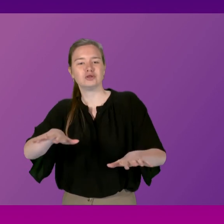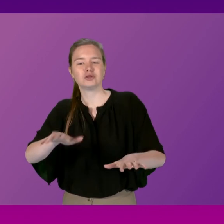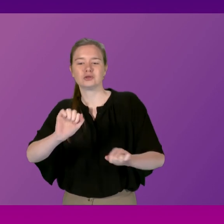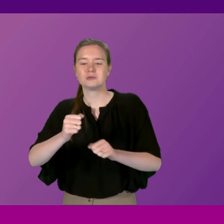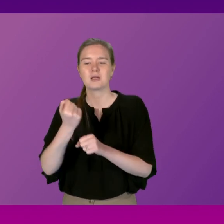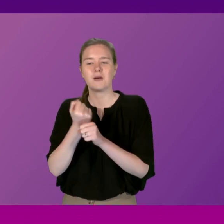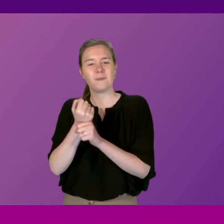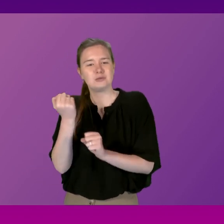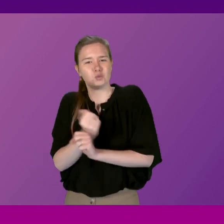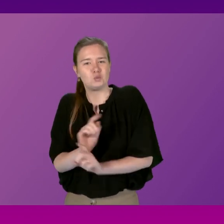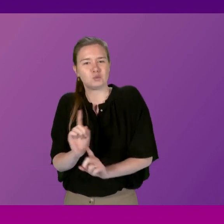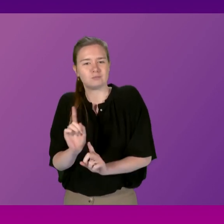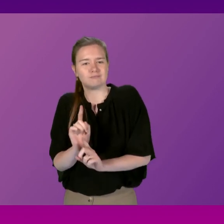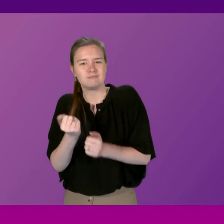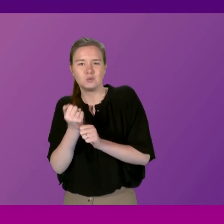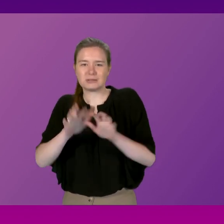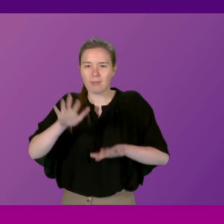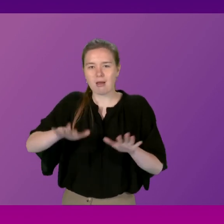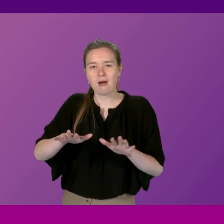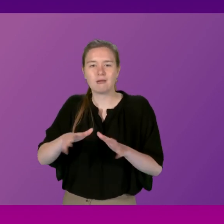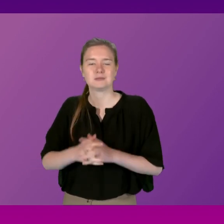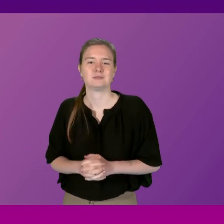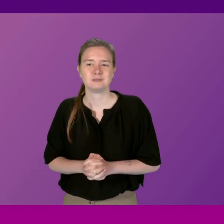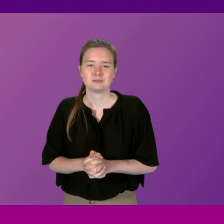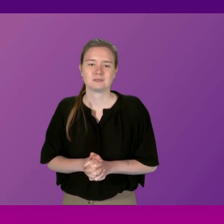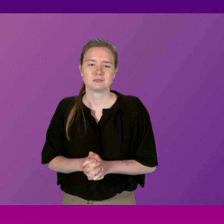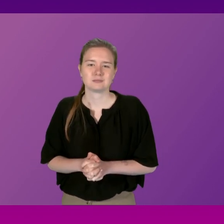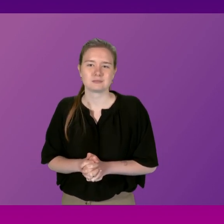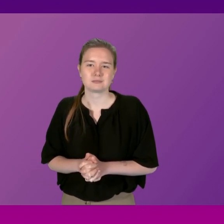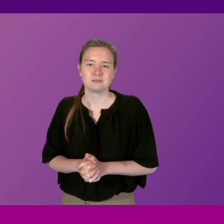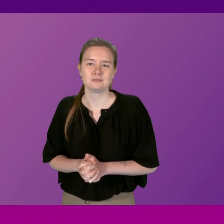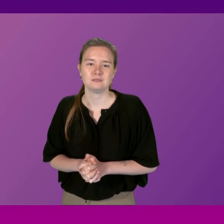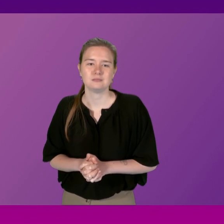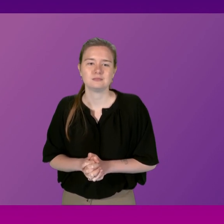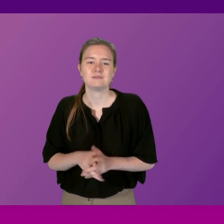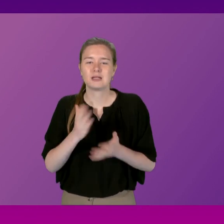do something similar with the UNCRPD? That is an excellent point.